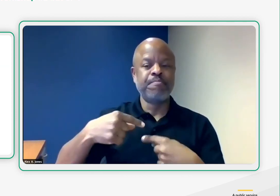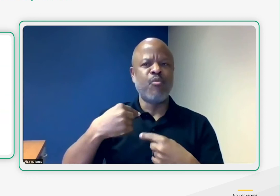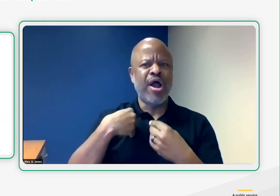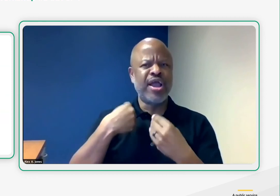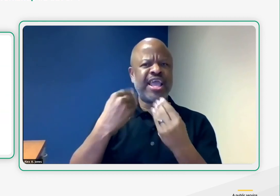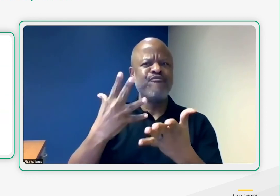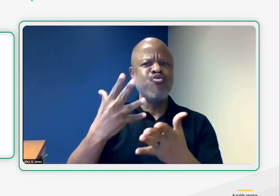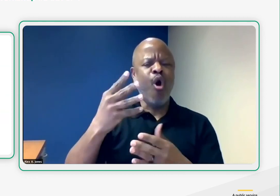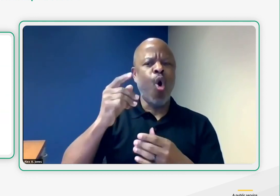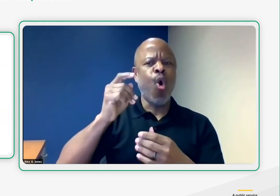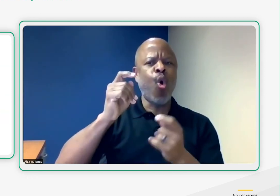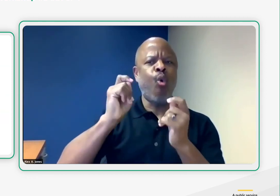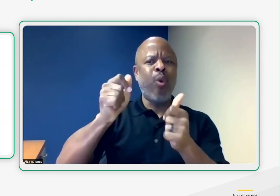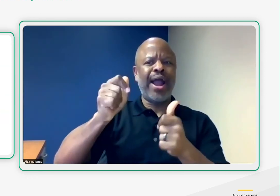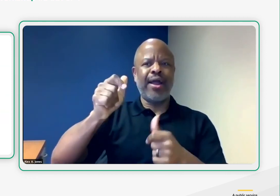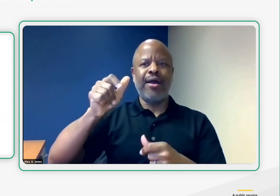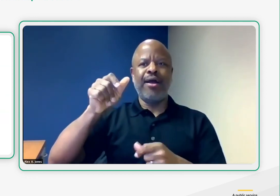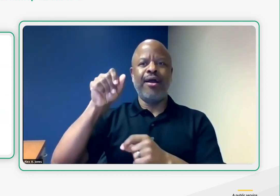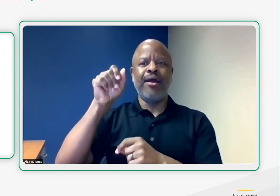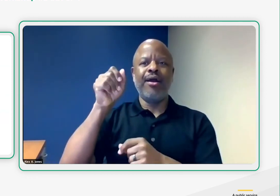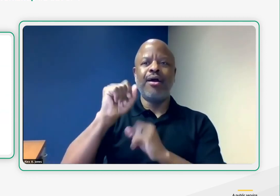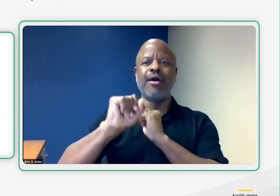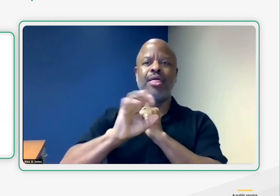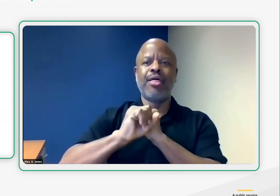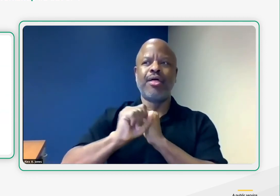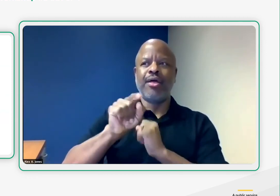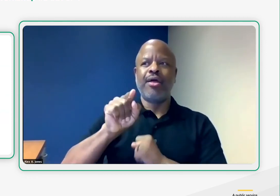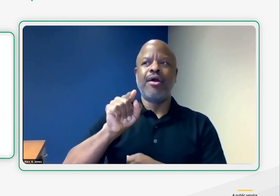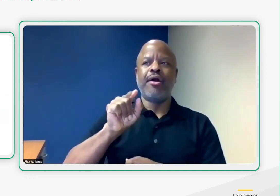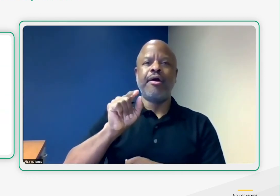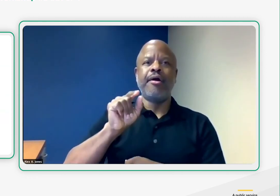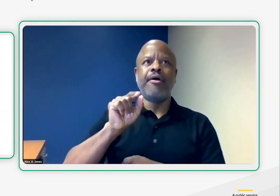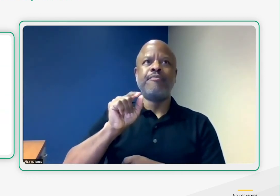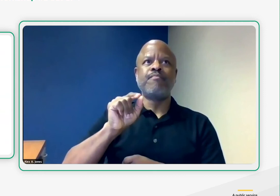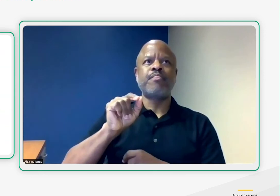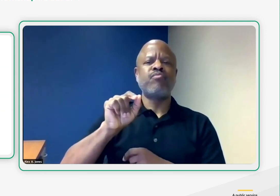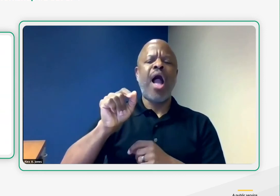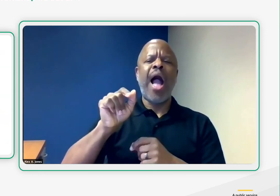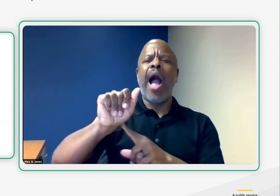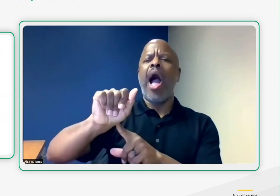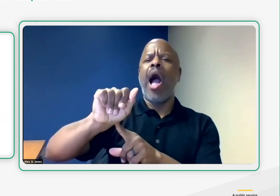I'll give you a quick taste of it.